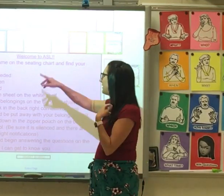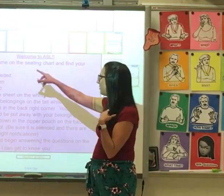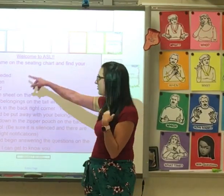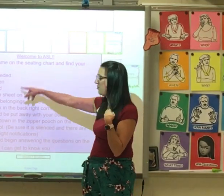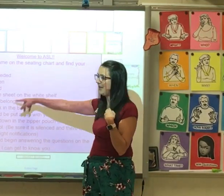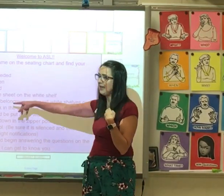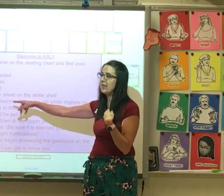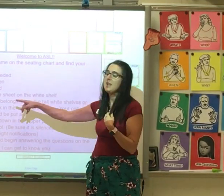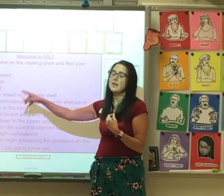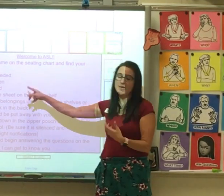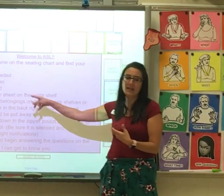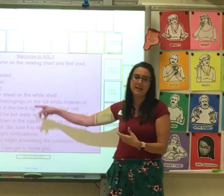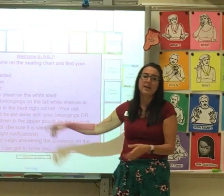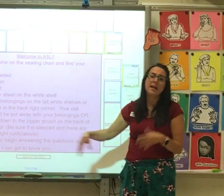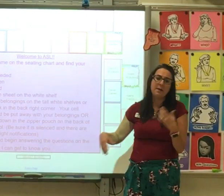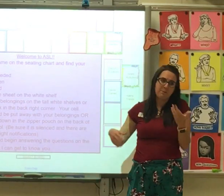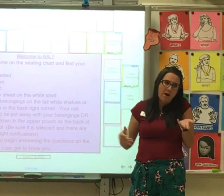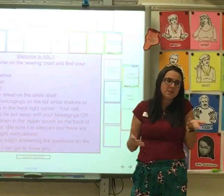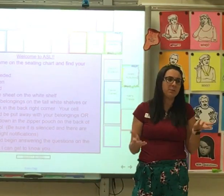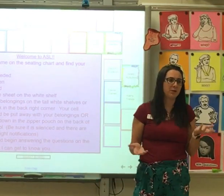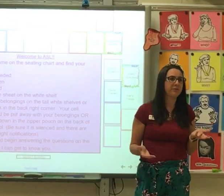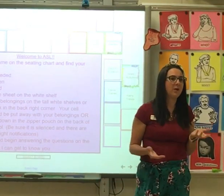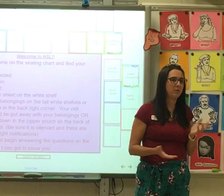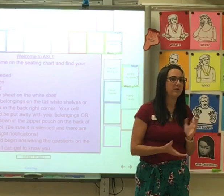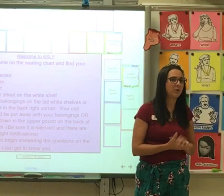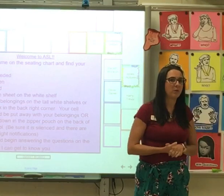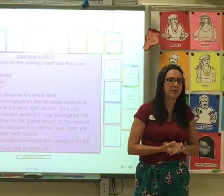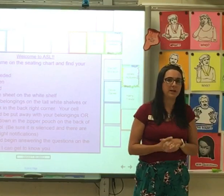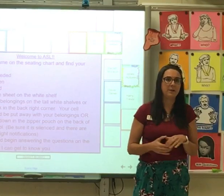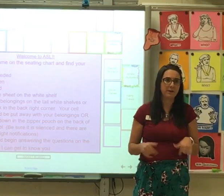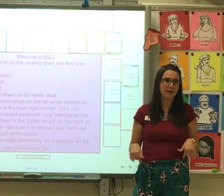materials you need need and possibly your phone if you're wanting to keep it